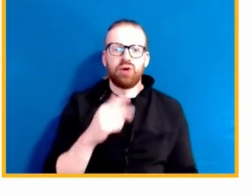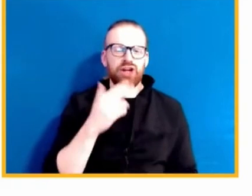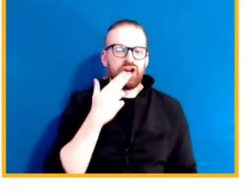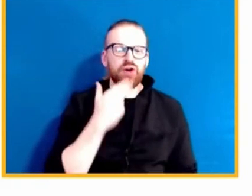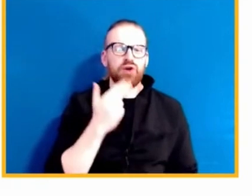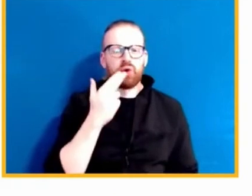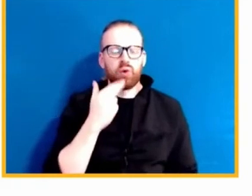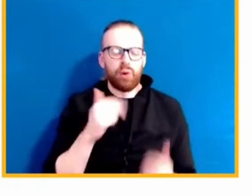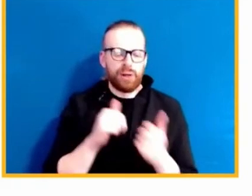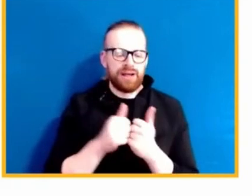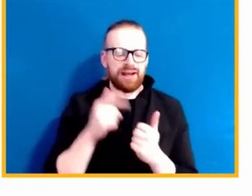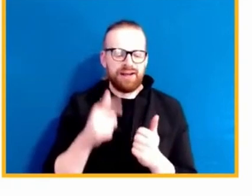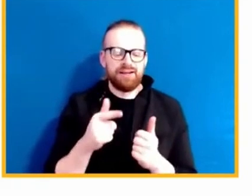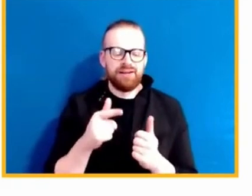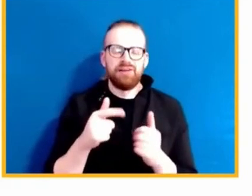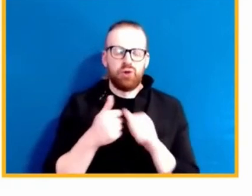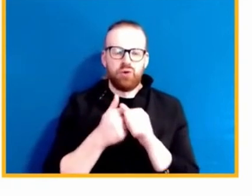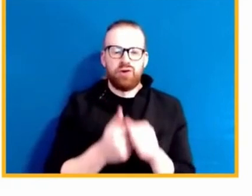you were kind of going along with it and everything,